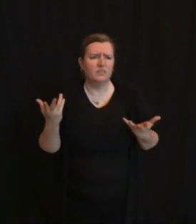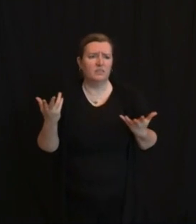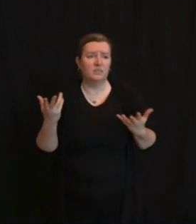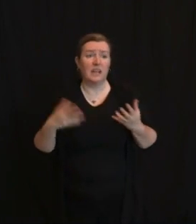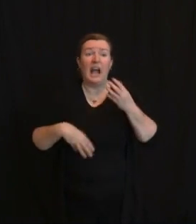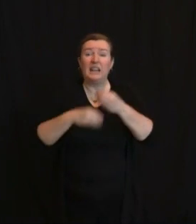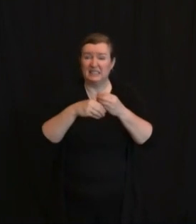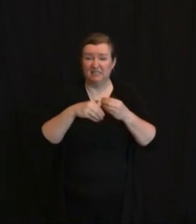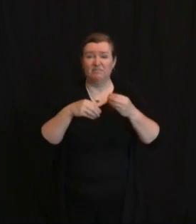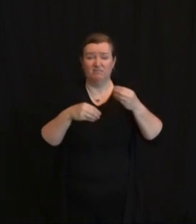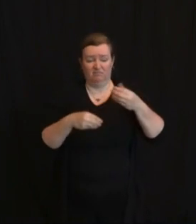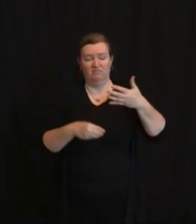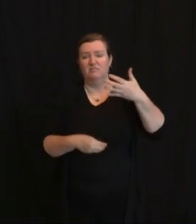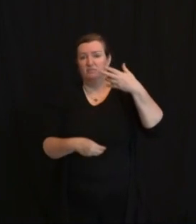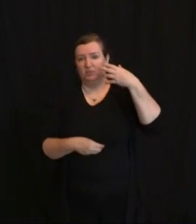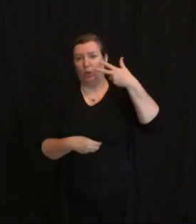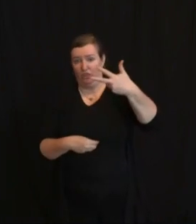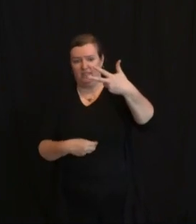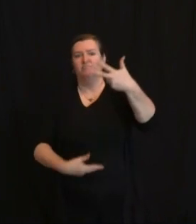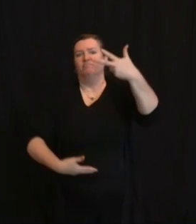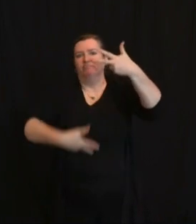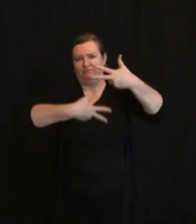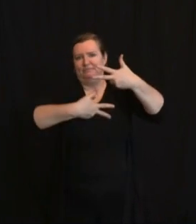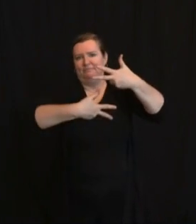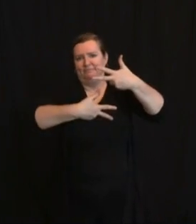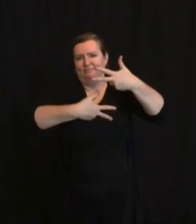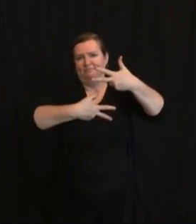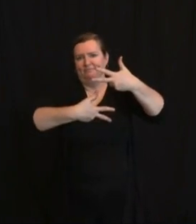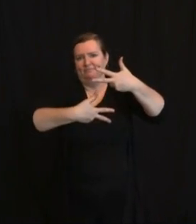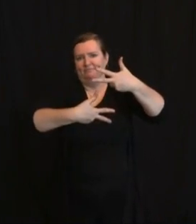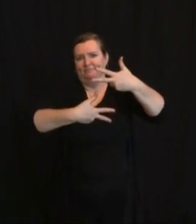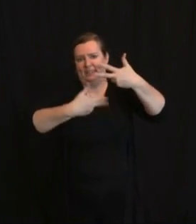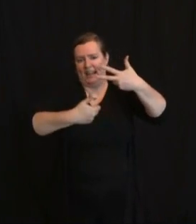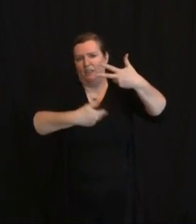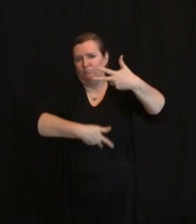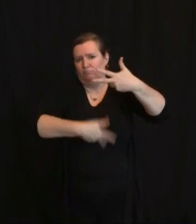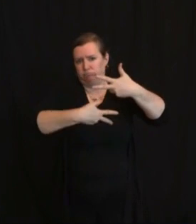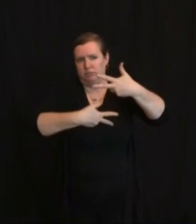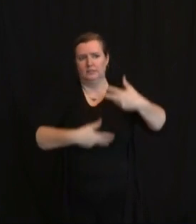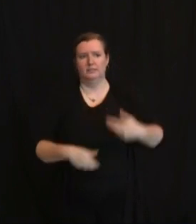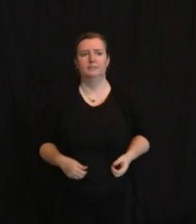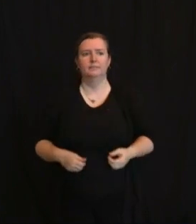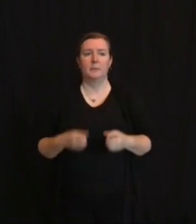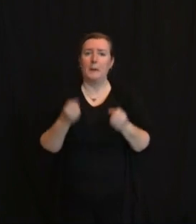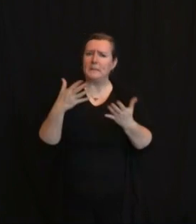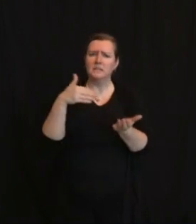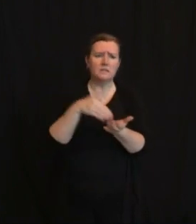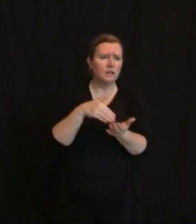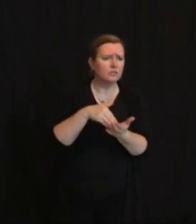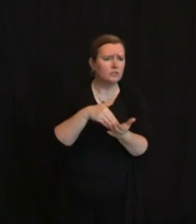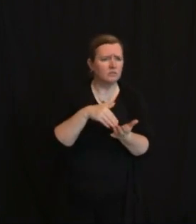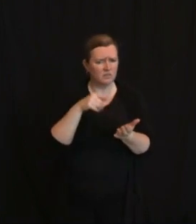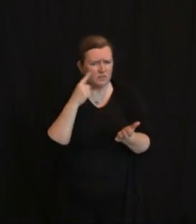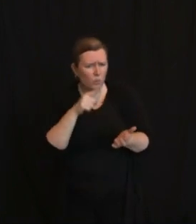TASTE OR SMELL. THESE SIX NEW SYMPTOMS ARE IN ADDITION TO THE FEVER, COUGH